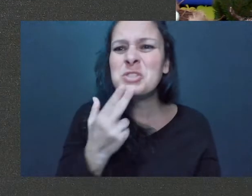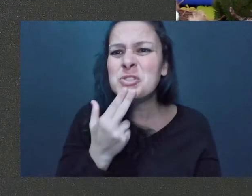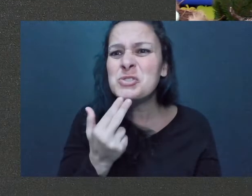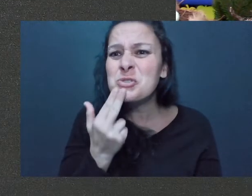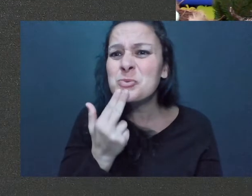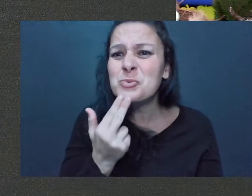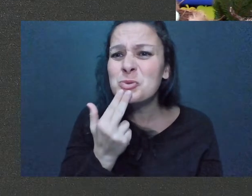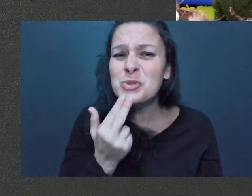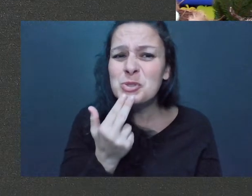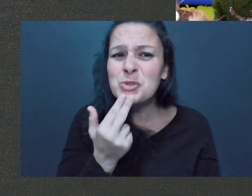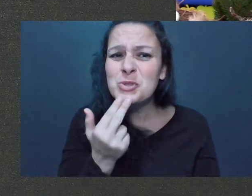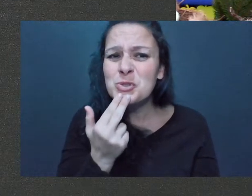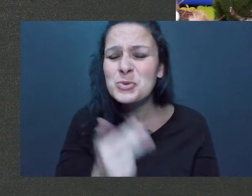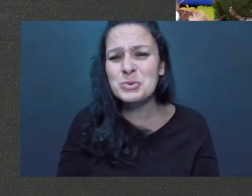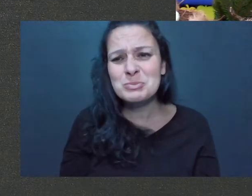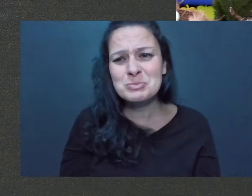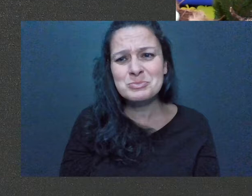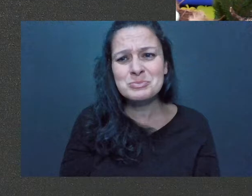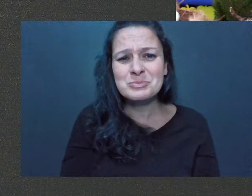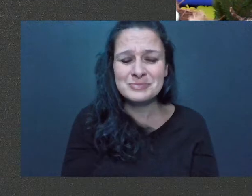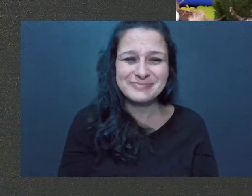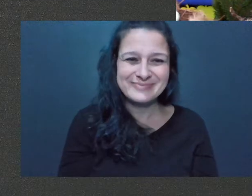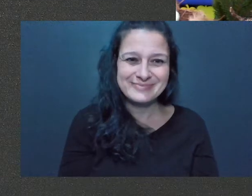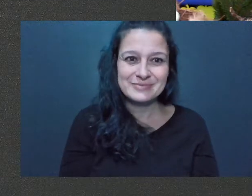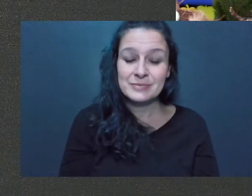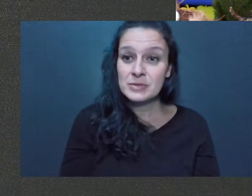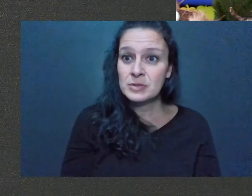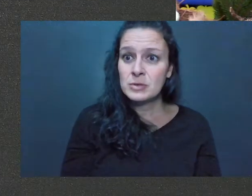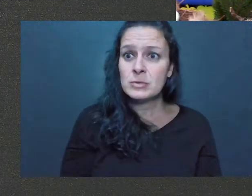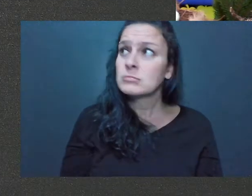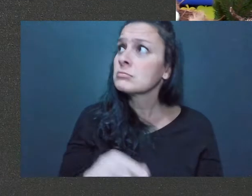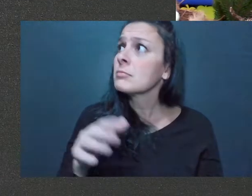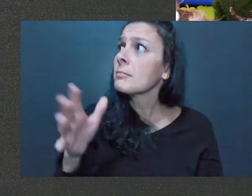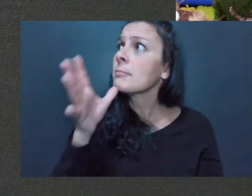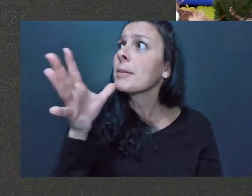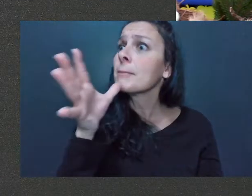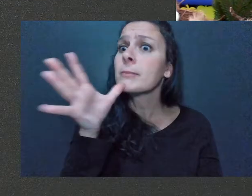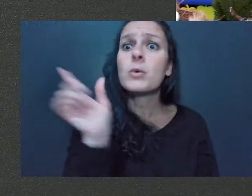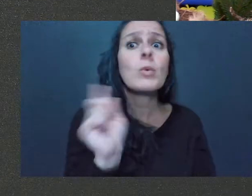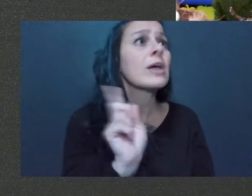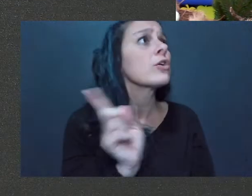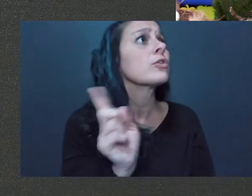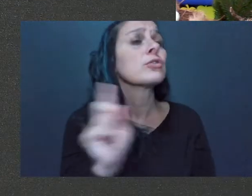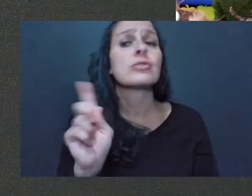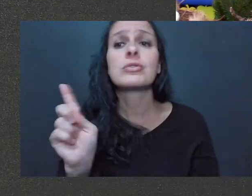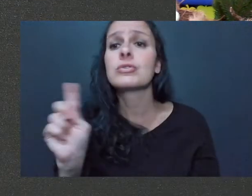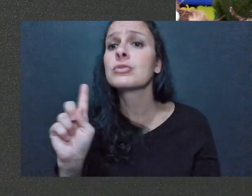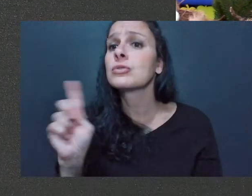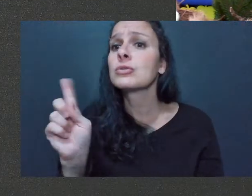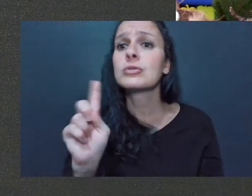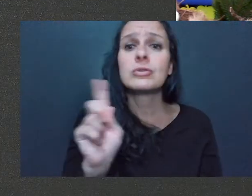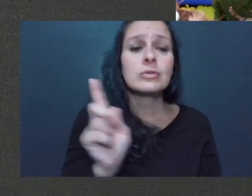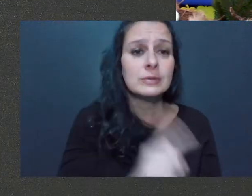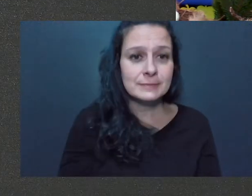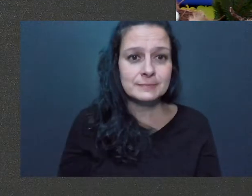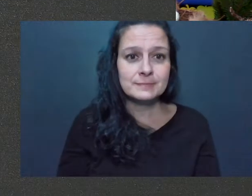He's so cute. I think he's adorable. "Where is my mother?" He said.